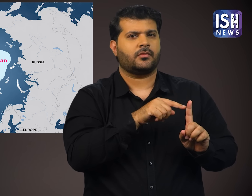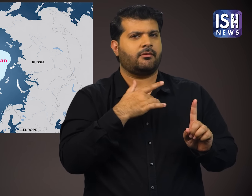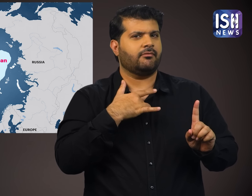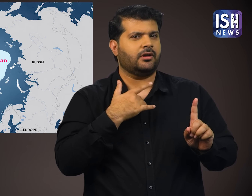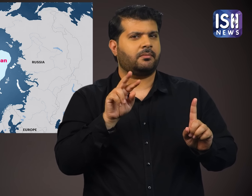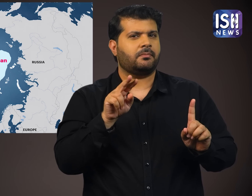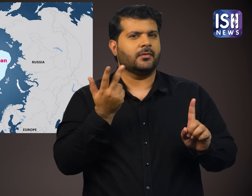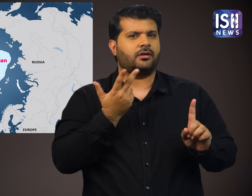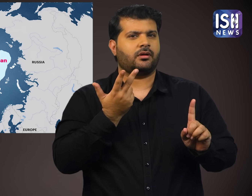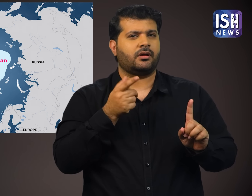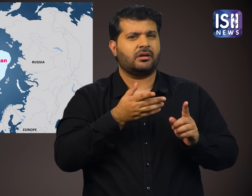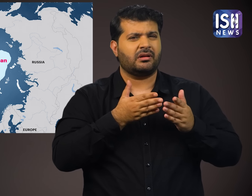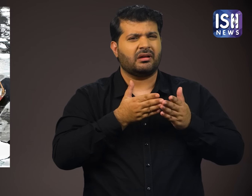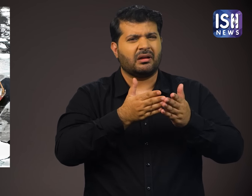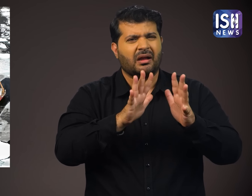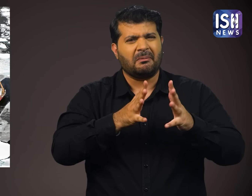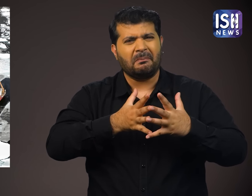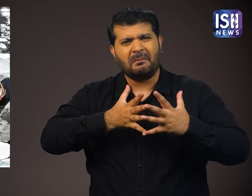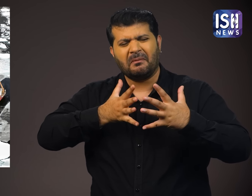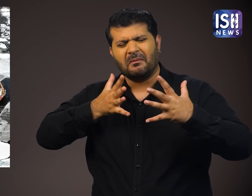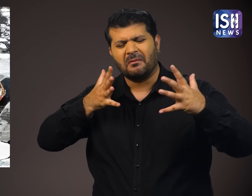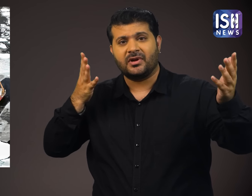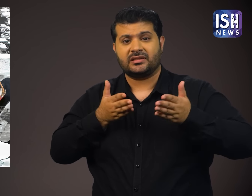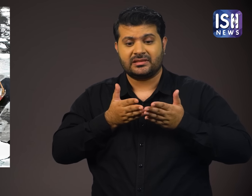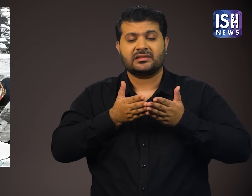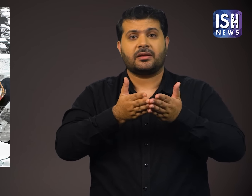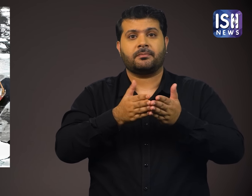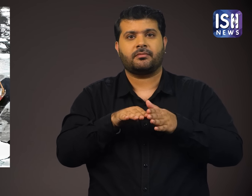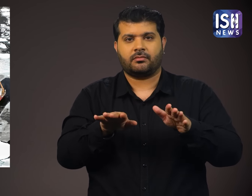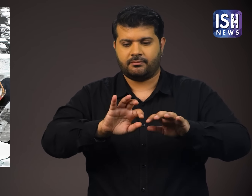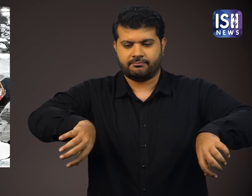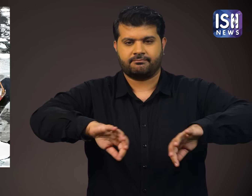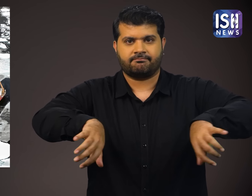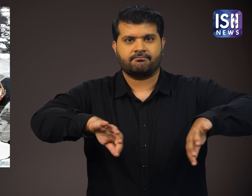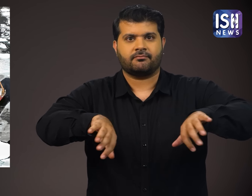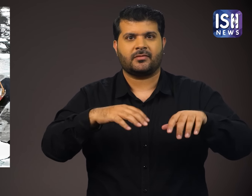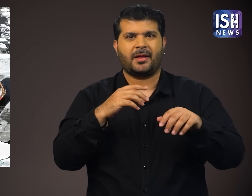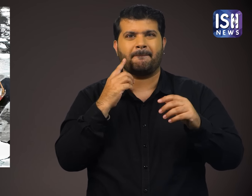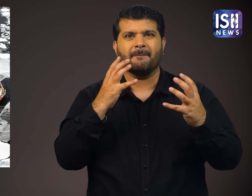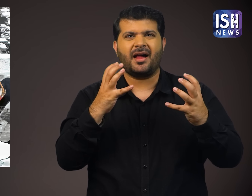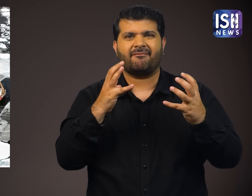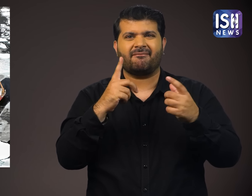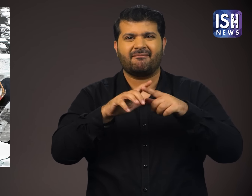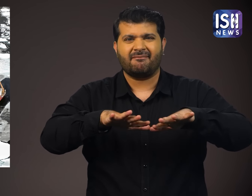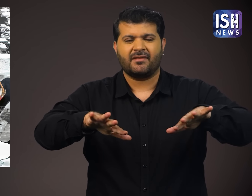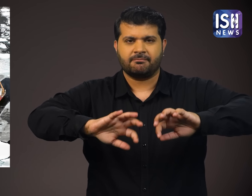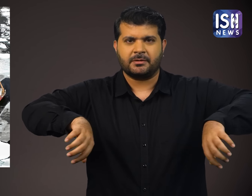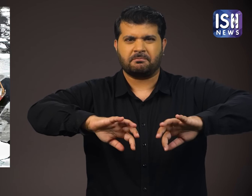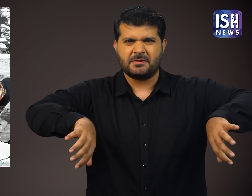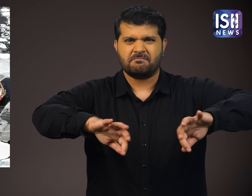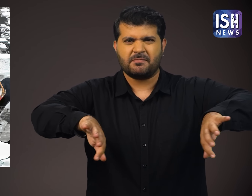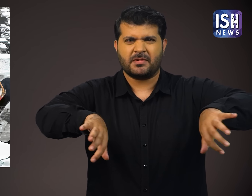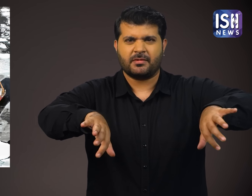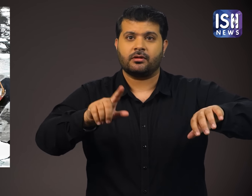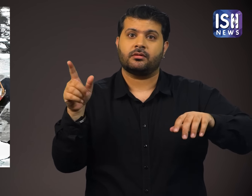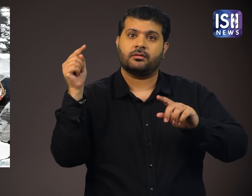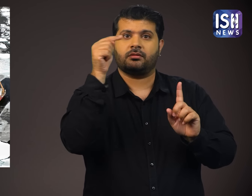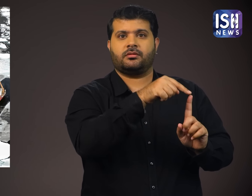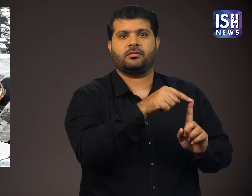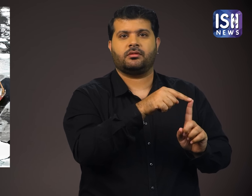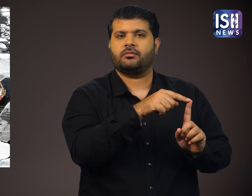Russia is building the world’s largest fleet of icebreakers.